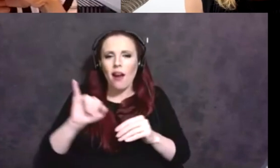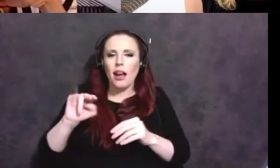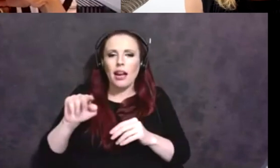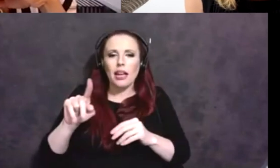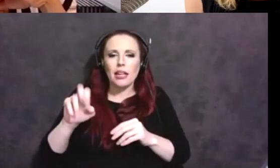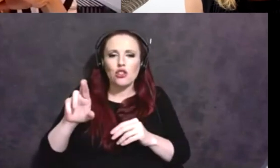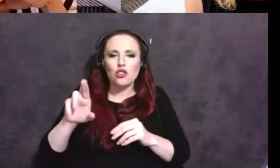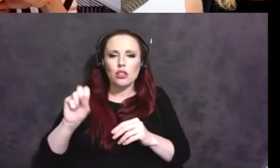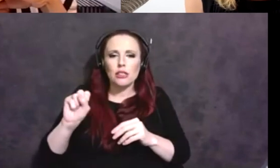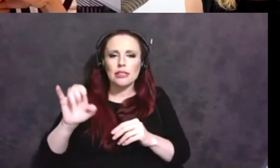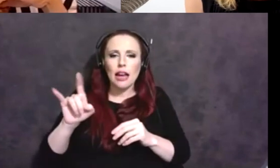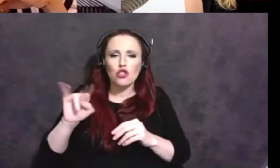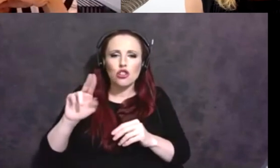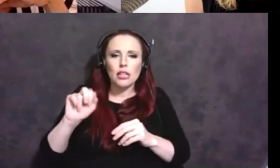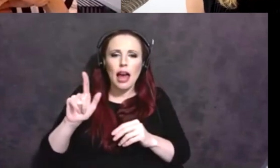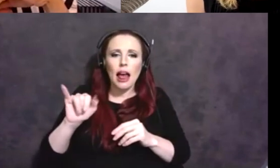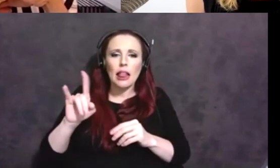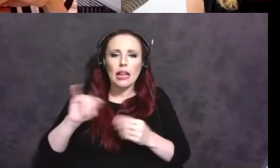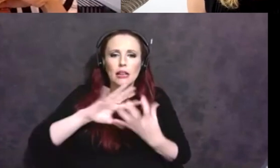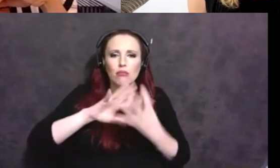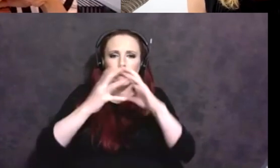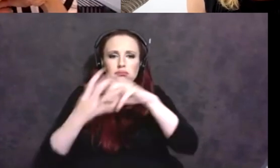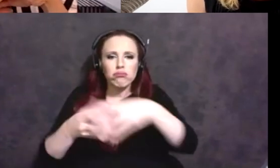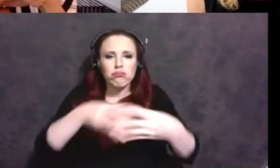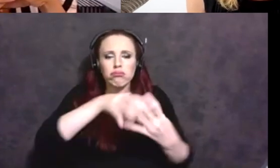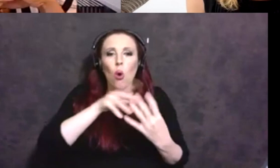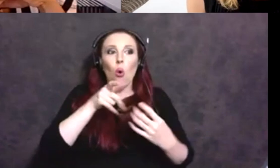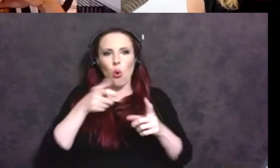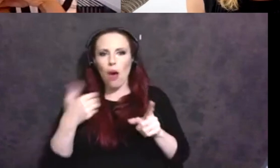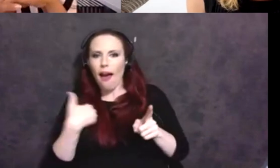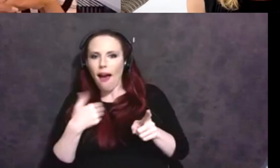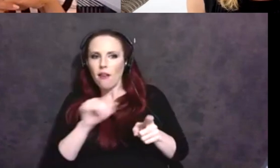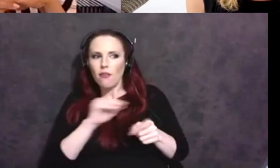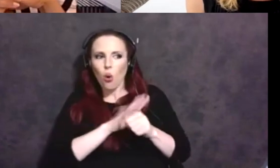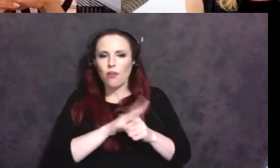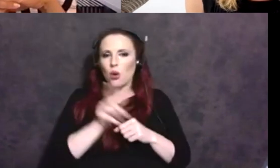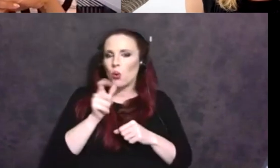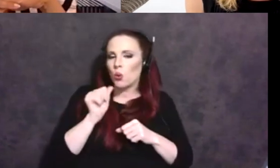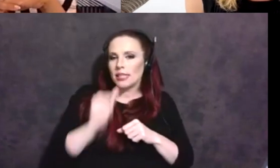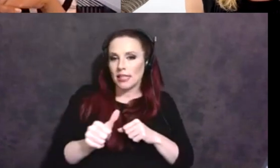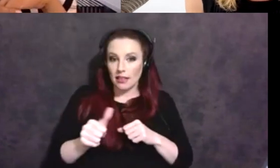a Chinese virus. I have seen a little discussion about this but if we were to dig deeper the